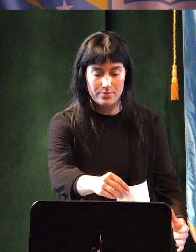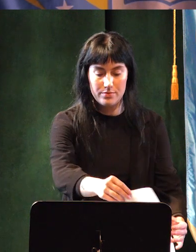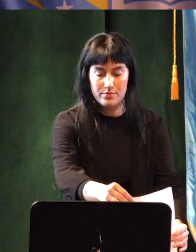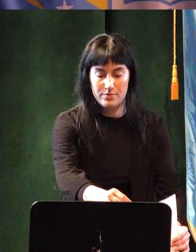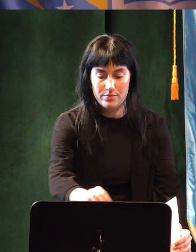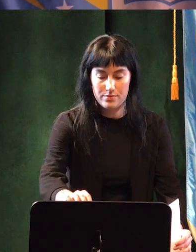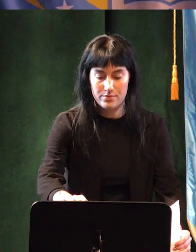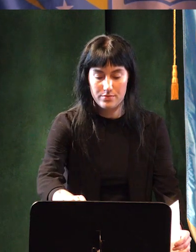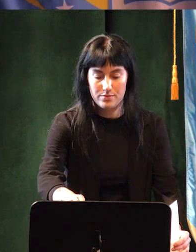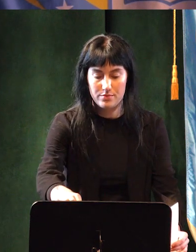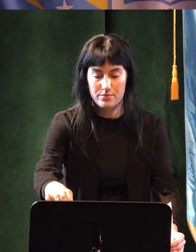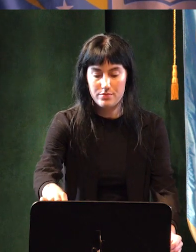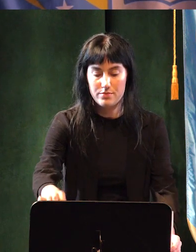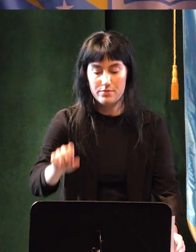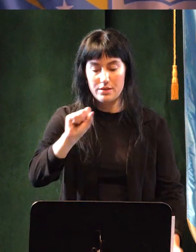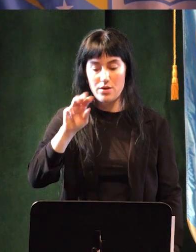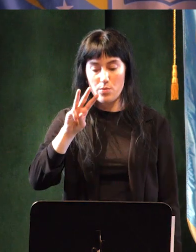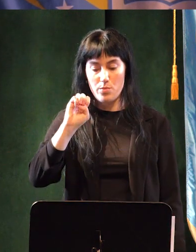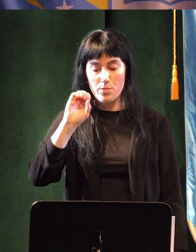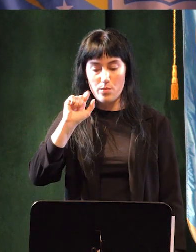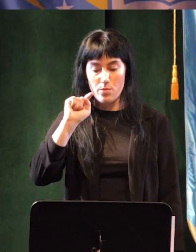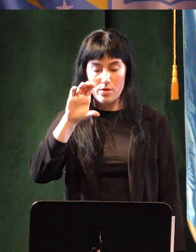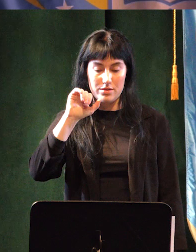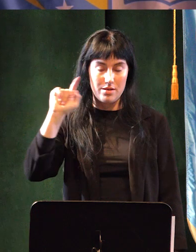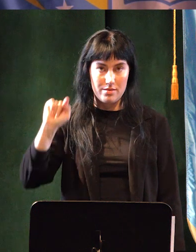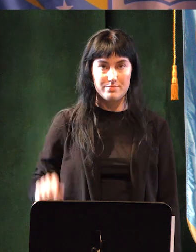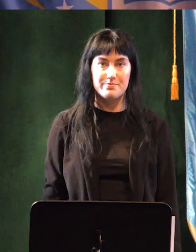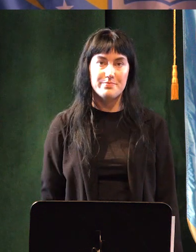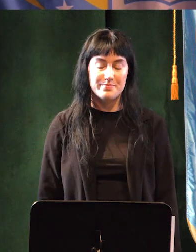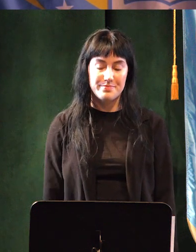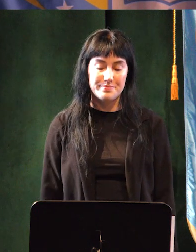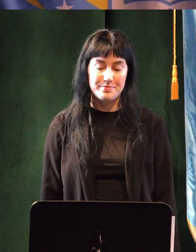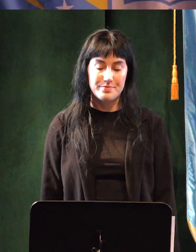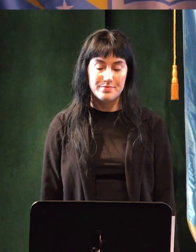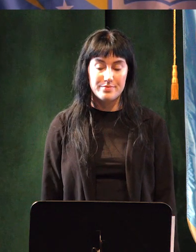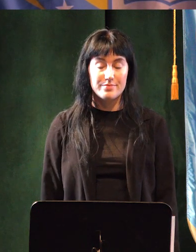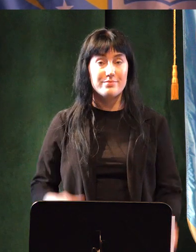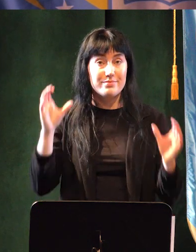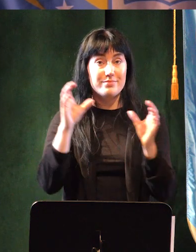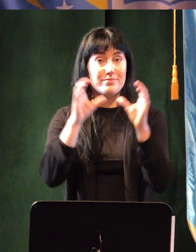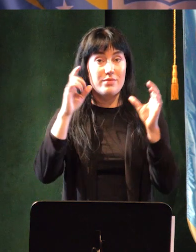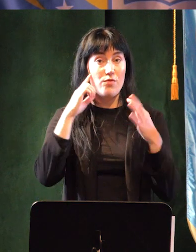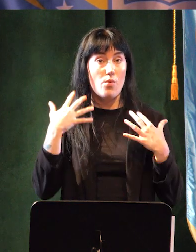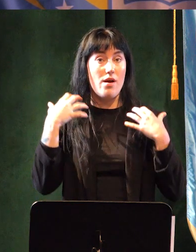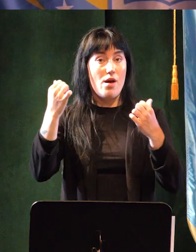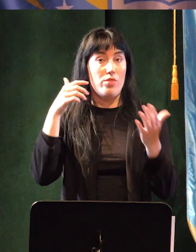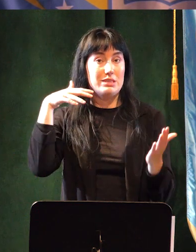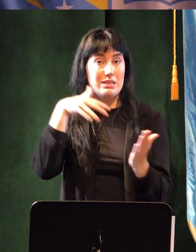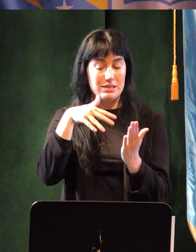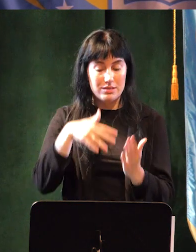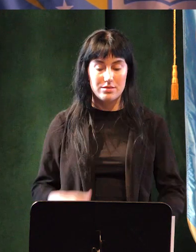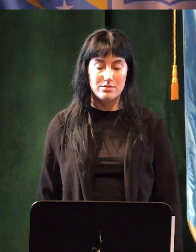Wescott certificate health studies